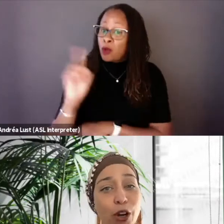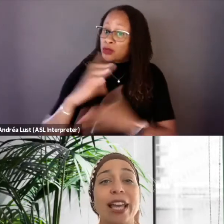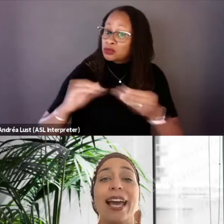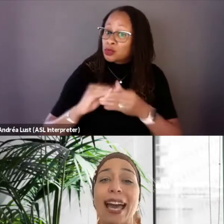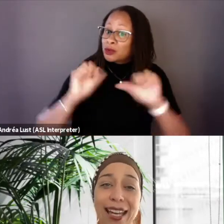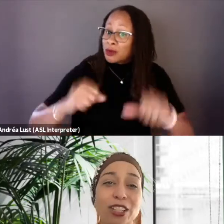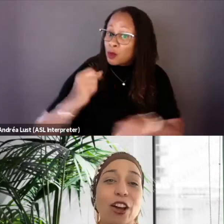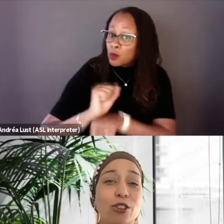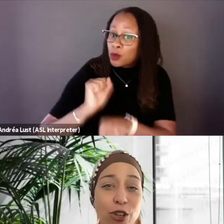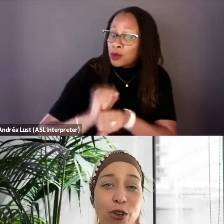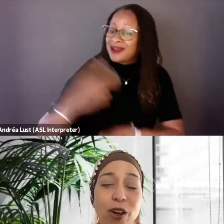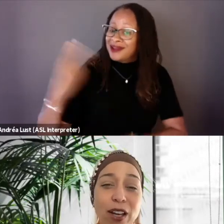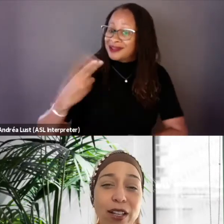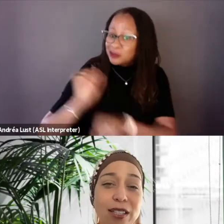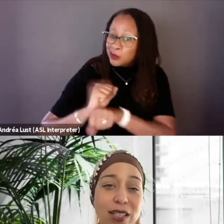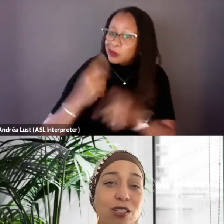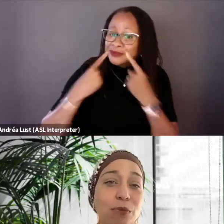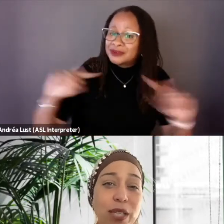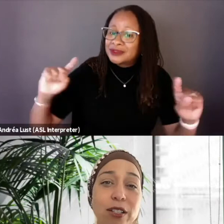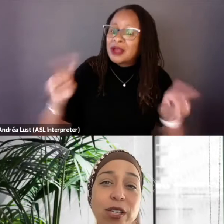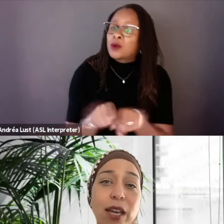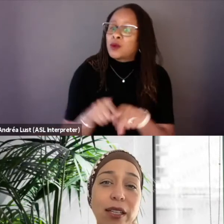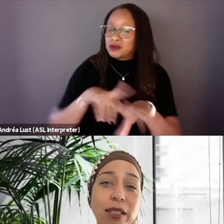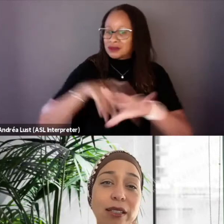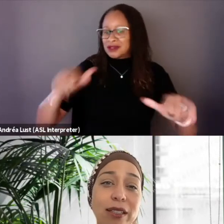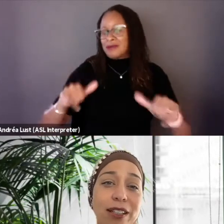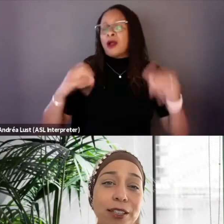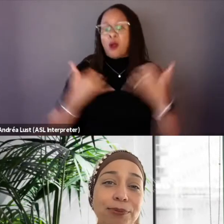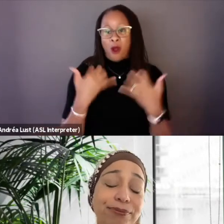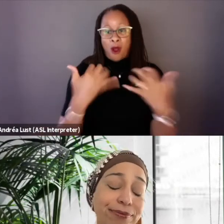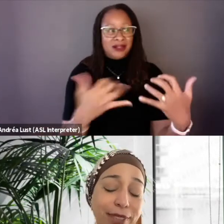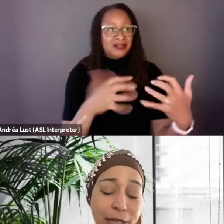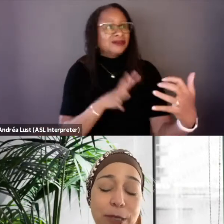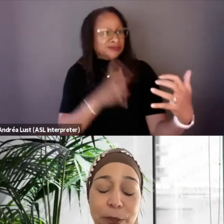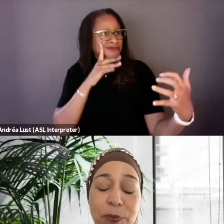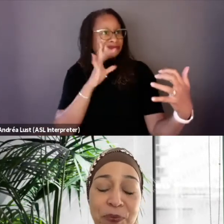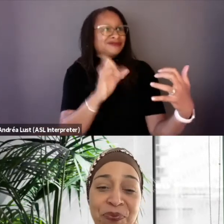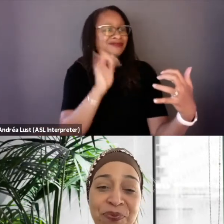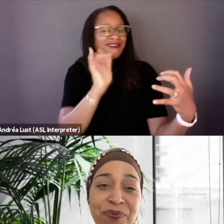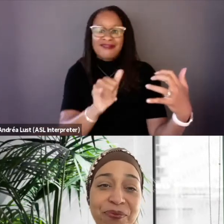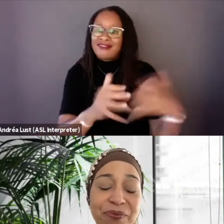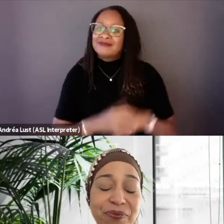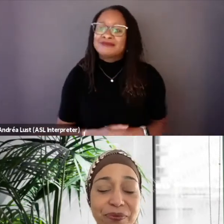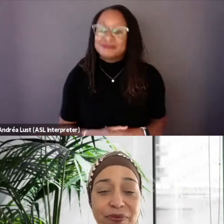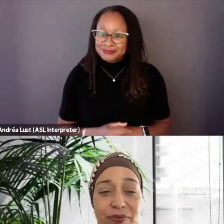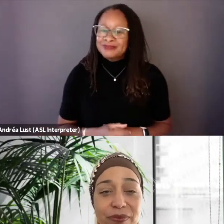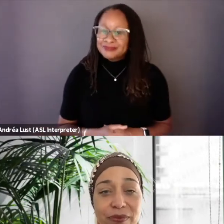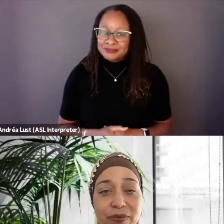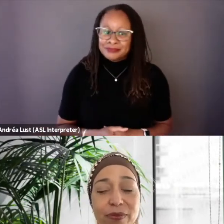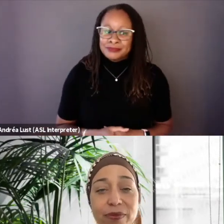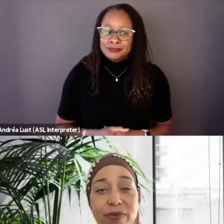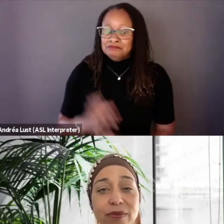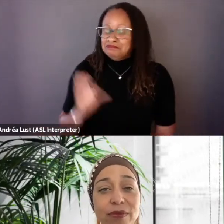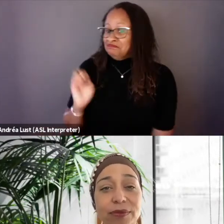and also audiences could be entertained. Great. And I don't wanna get back to that